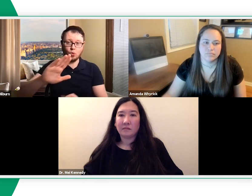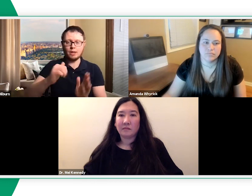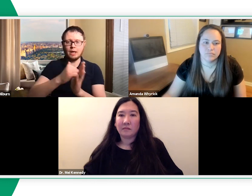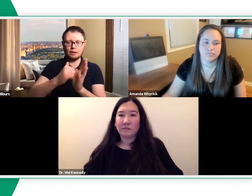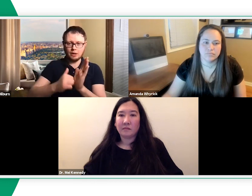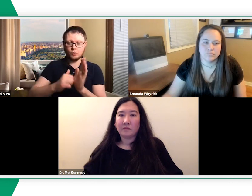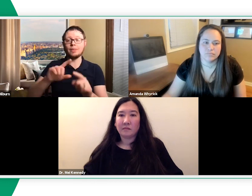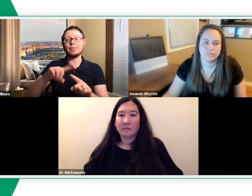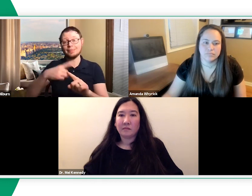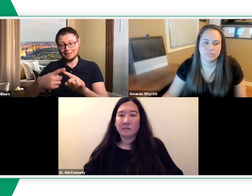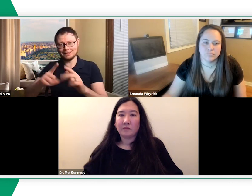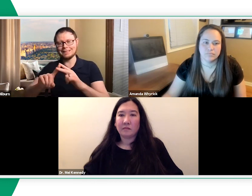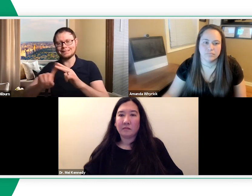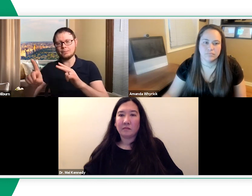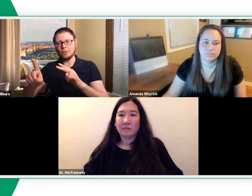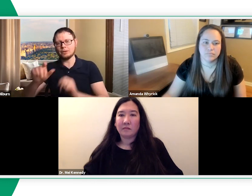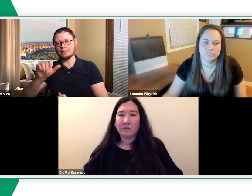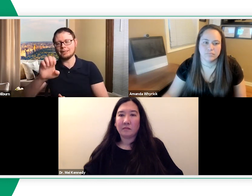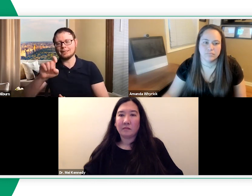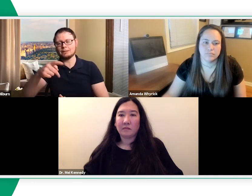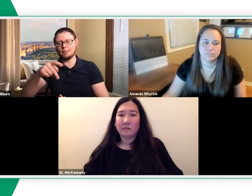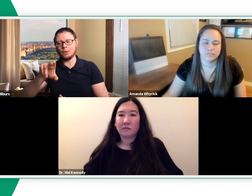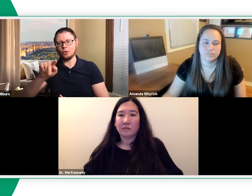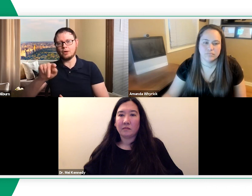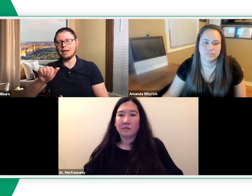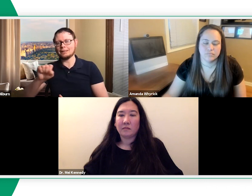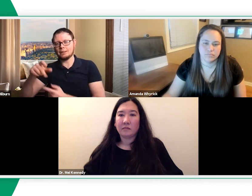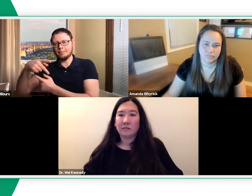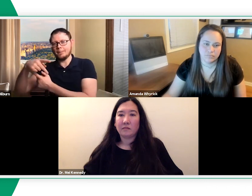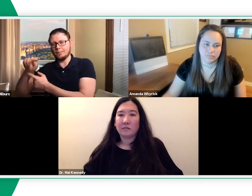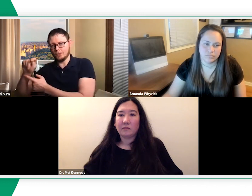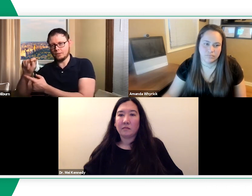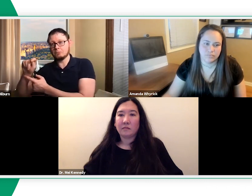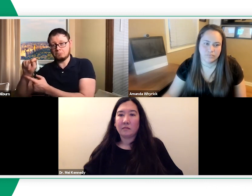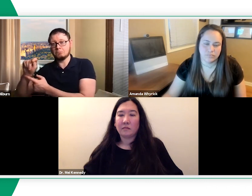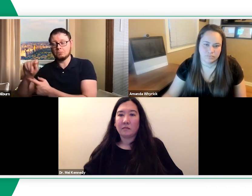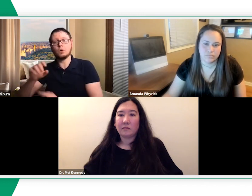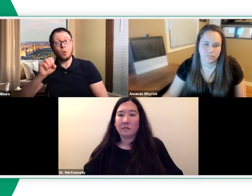you can copy them to your account. And then you can export it